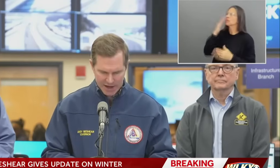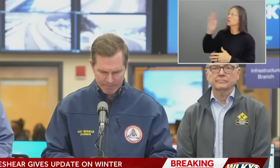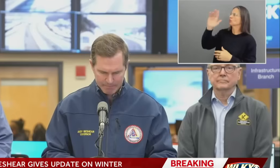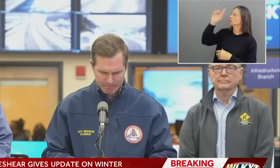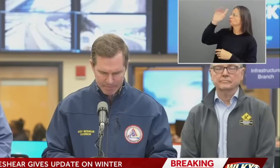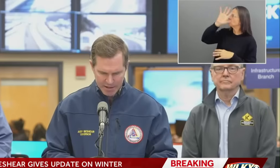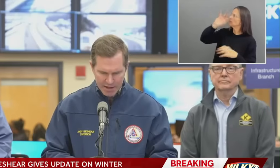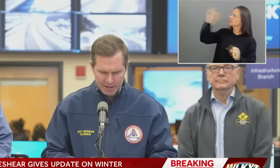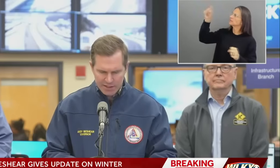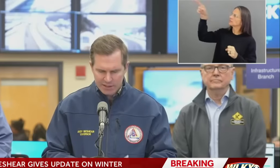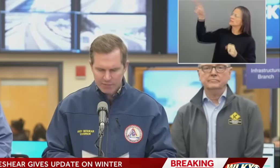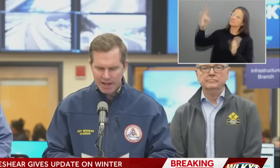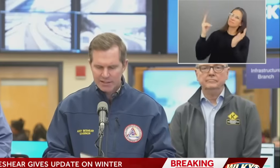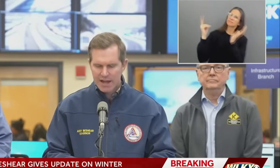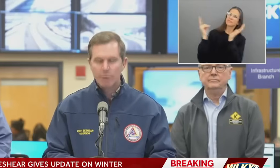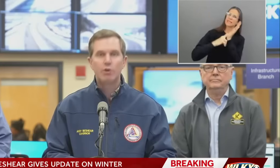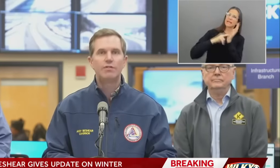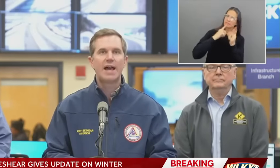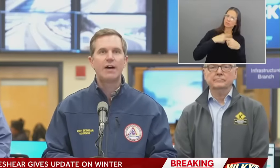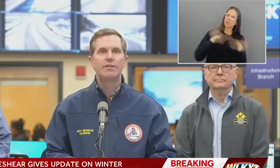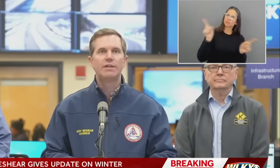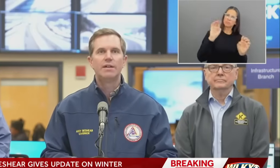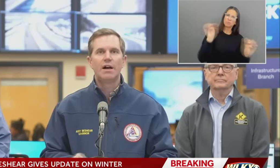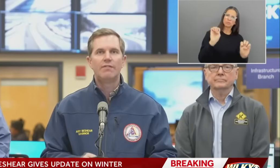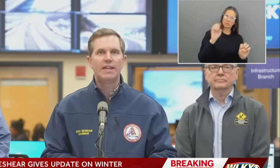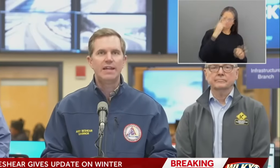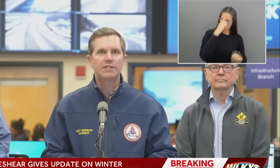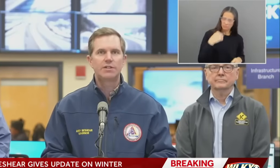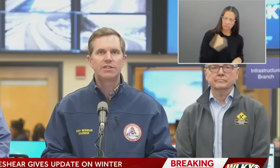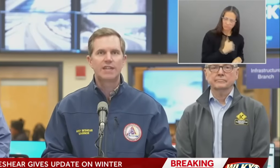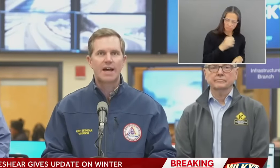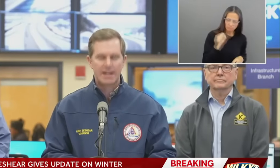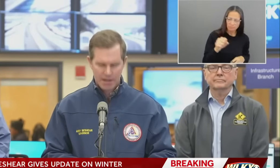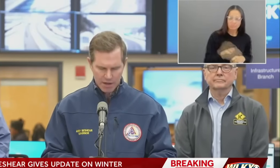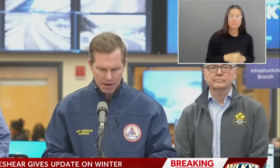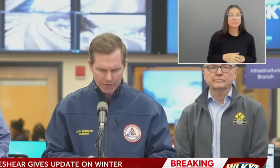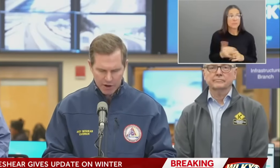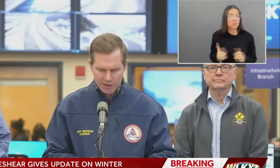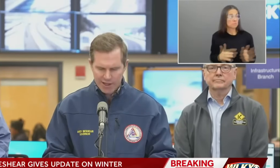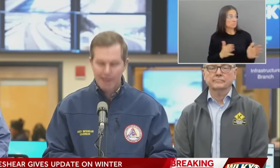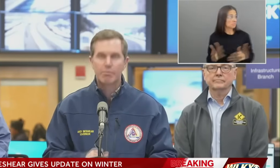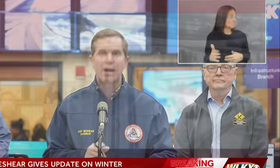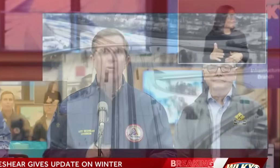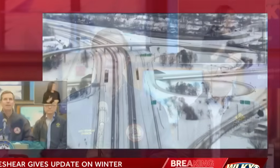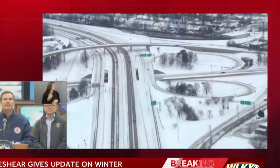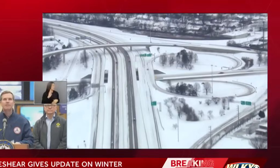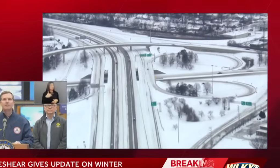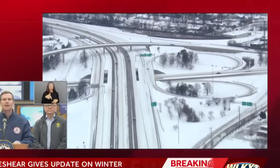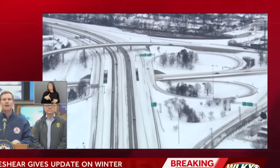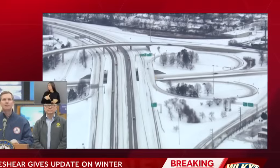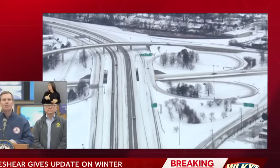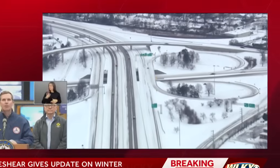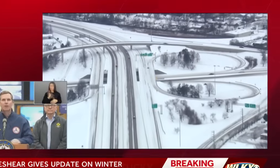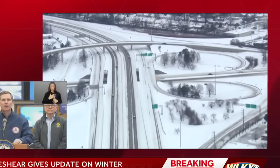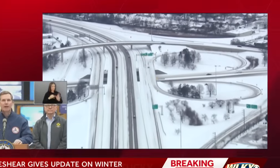AND ON SATURDAY, THE PRESIDENT APPROVED AN EMERGENCY DISASTER DECLARATION. THANK YOU TO PRESIDENT TRUMP FOR TAKING THAT STEP.